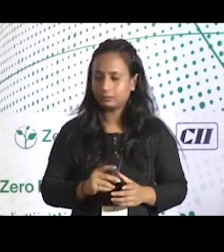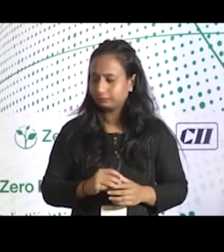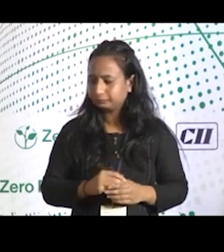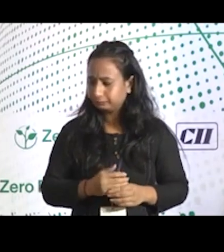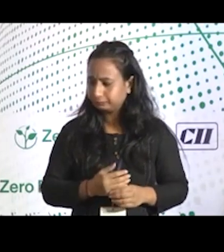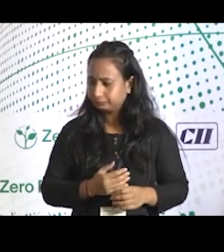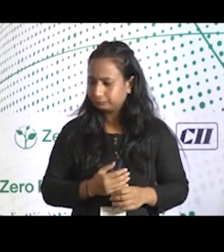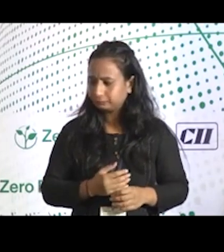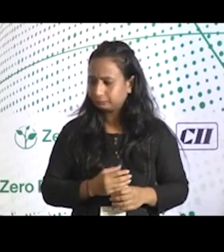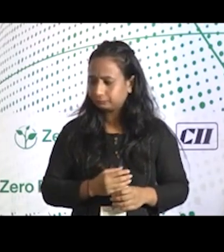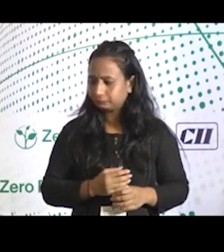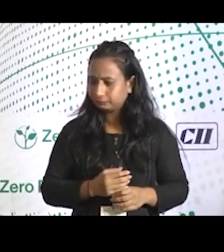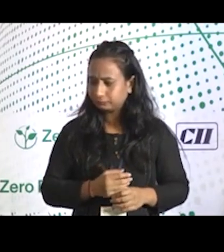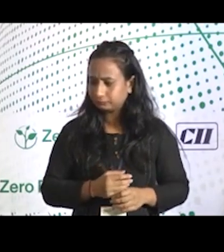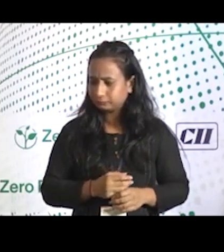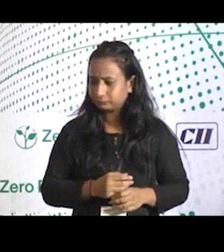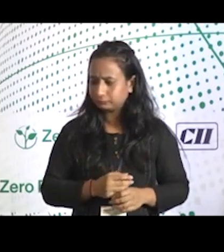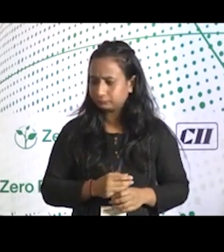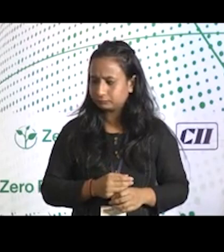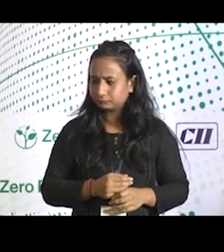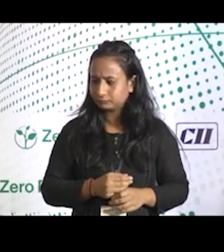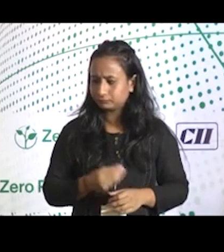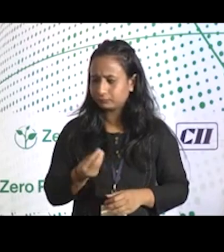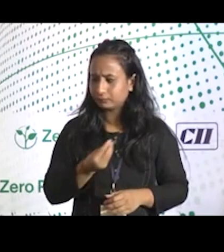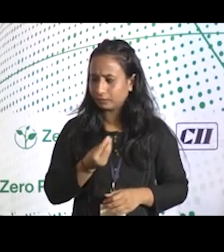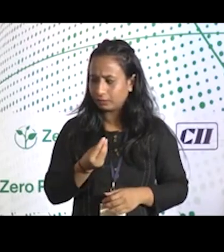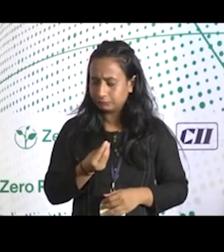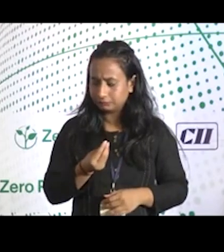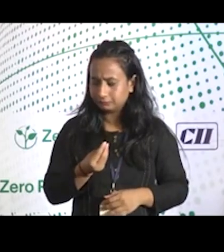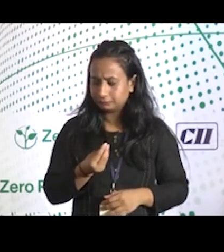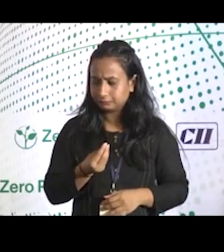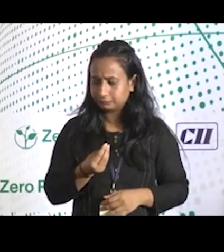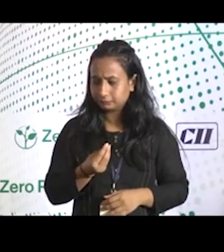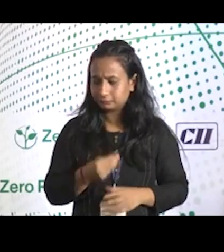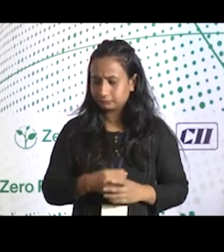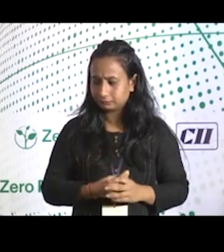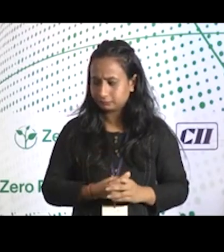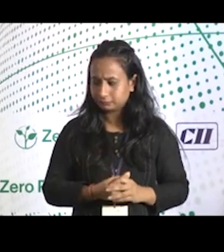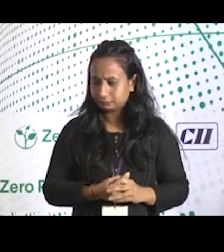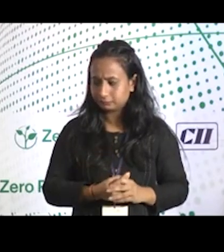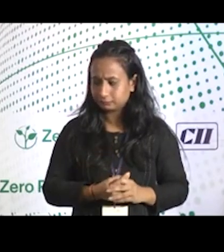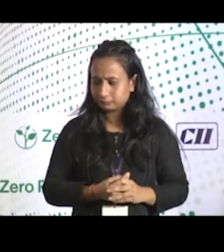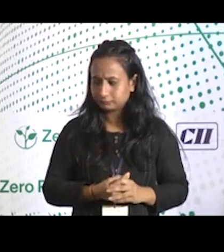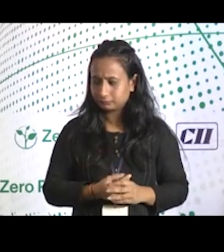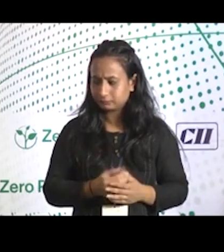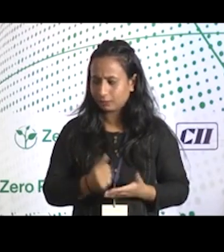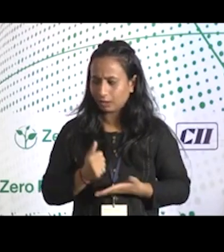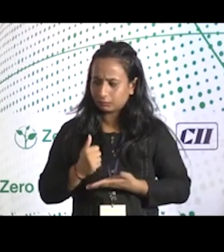just hear from you about a little bit more, when you think about investing for inclusion,